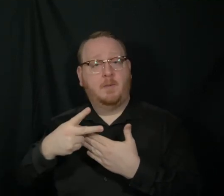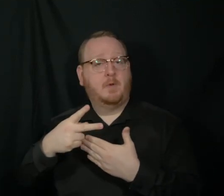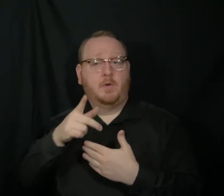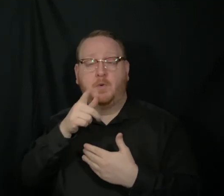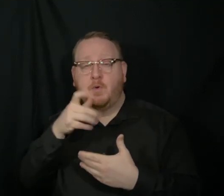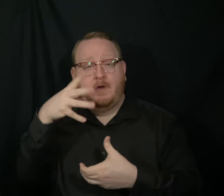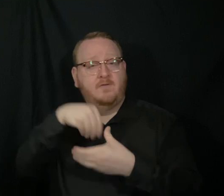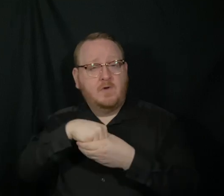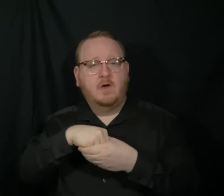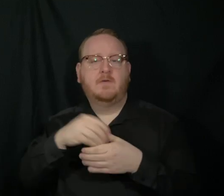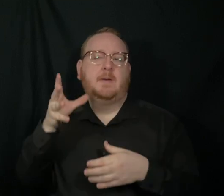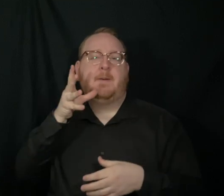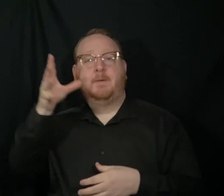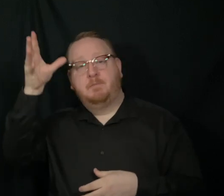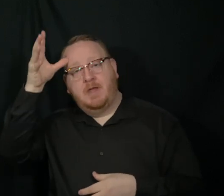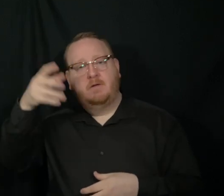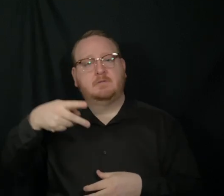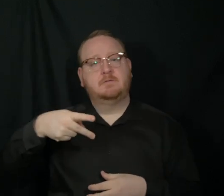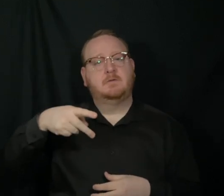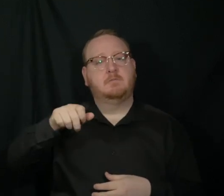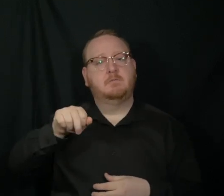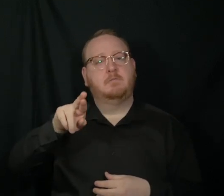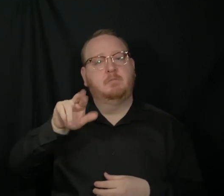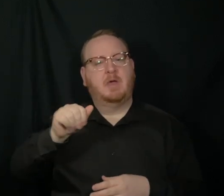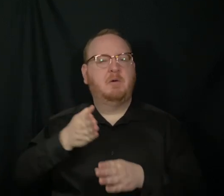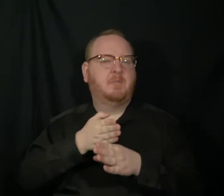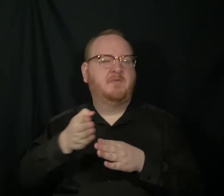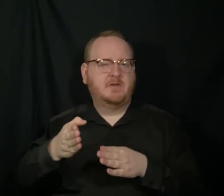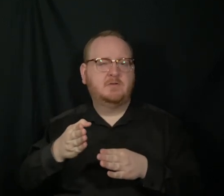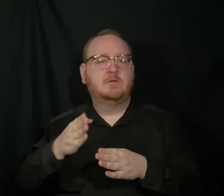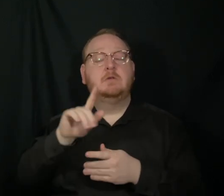specific deaf and hard of hearing, kiddos. So I've been